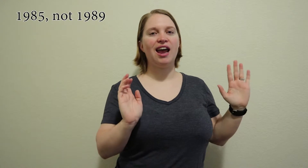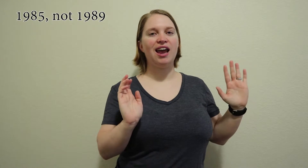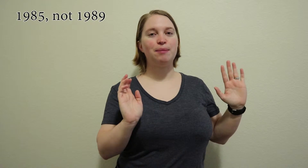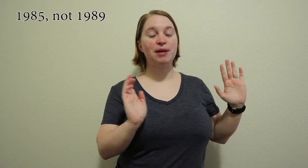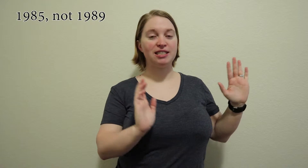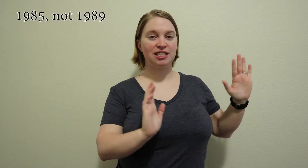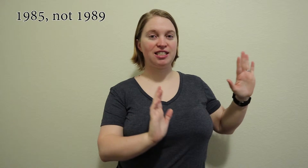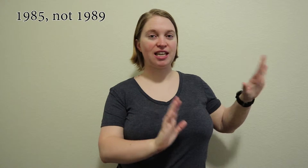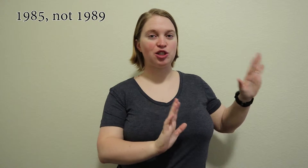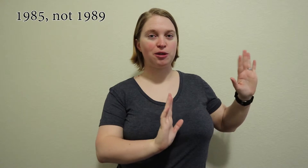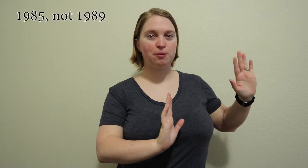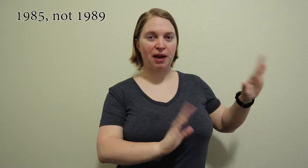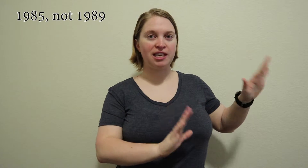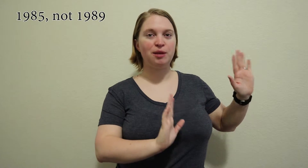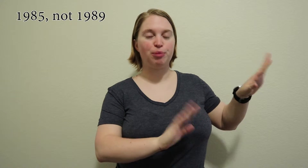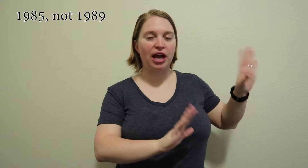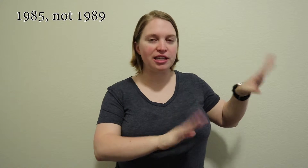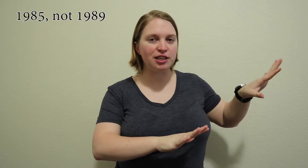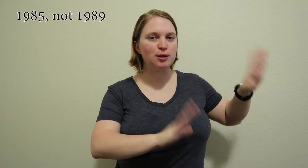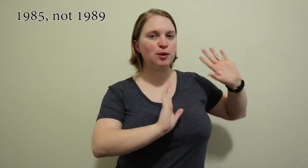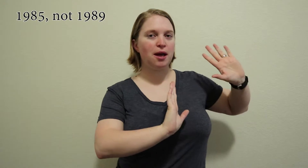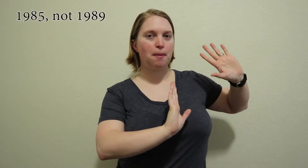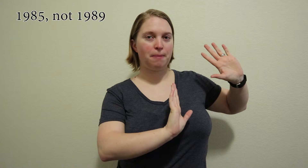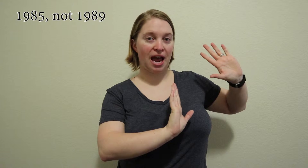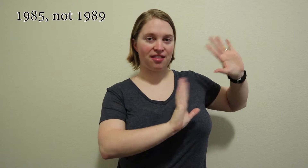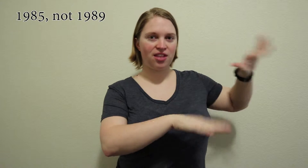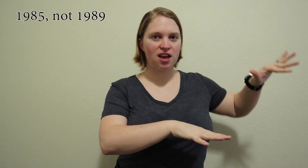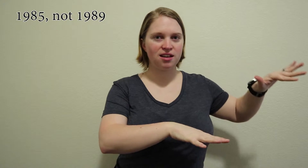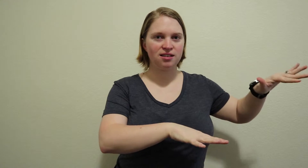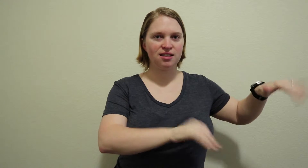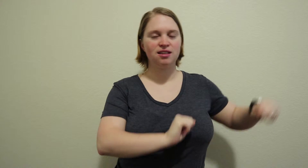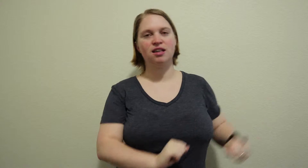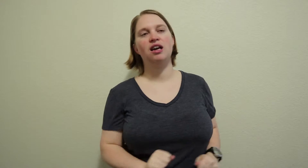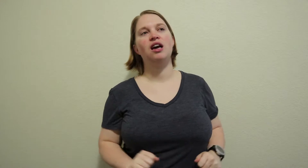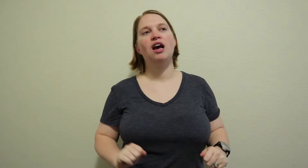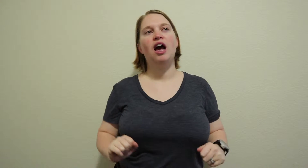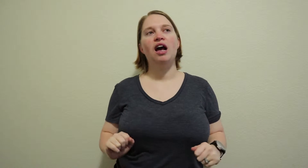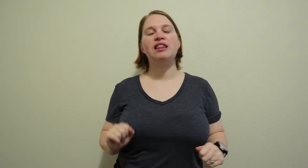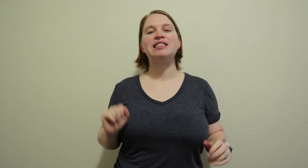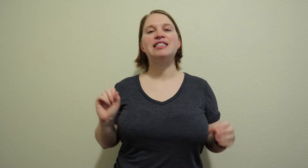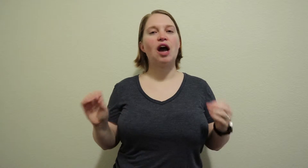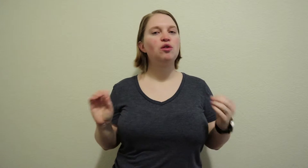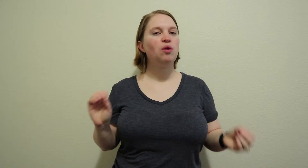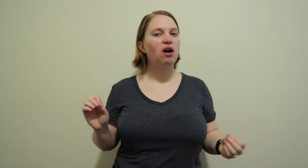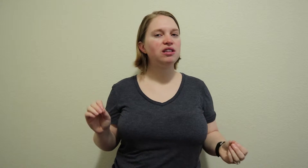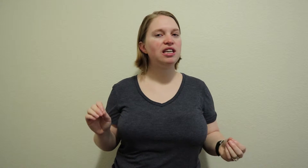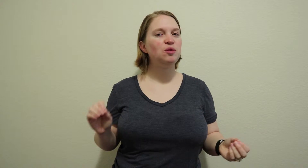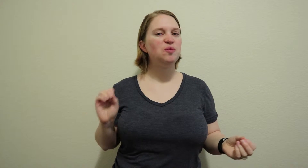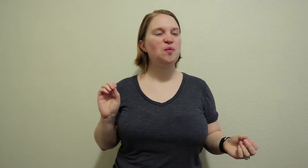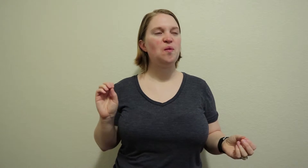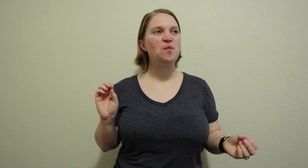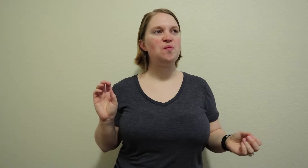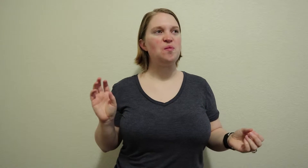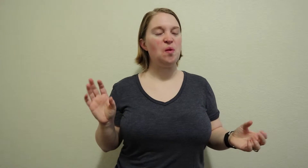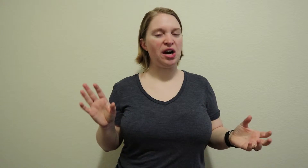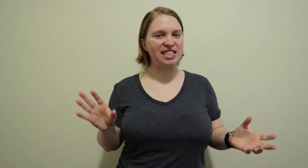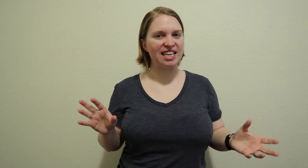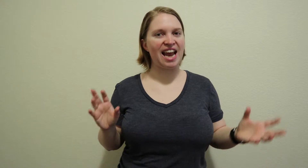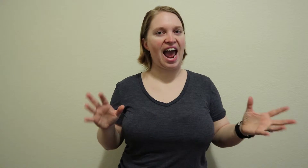and because it's such a spanky brand-new back then, the sound quality wasn't as